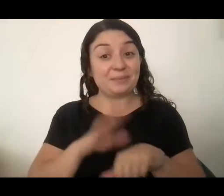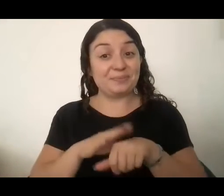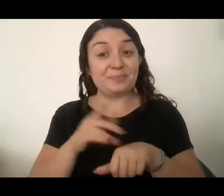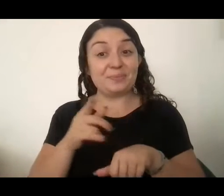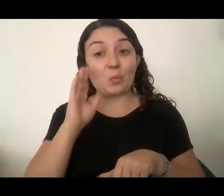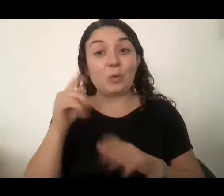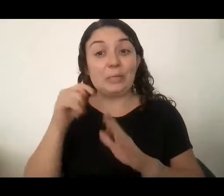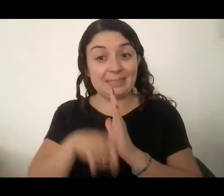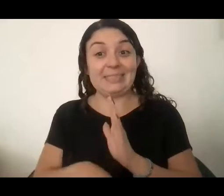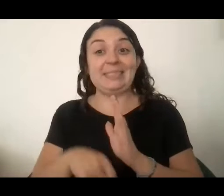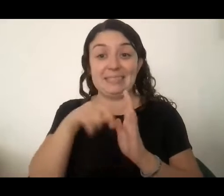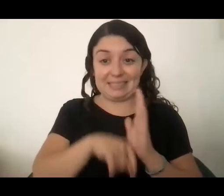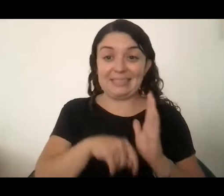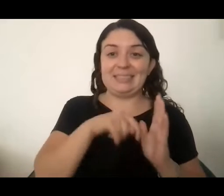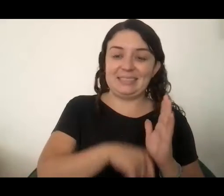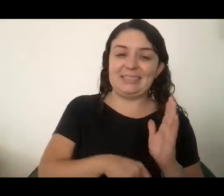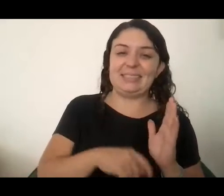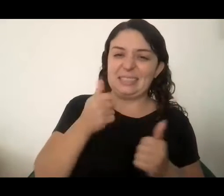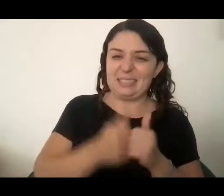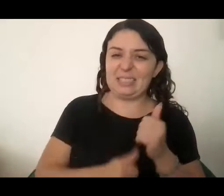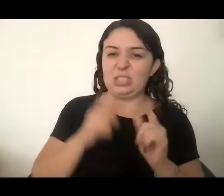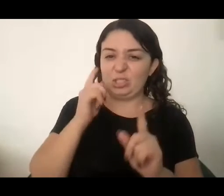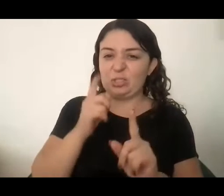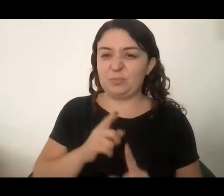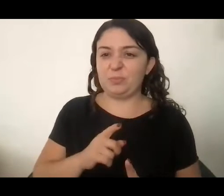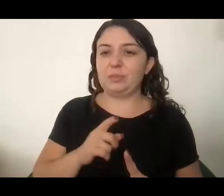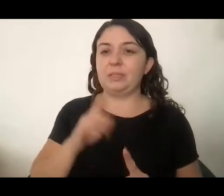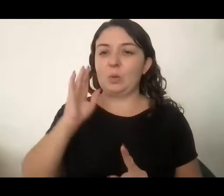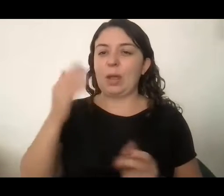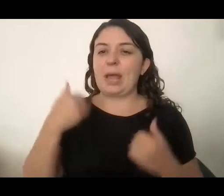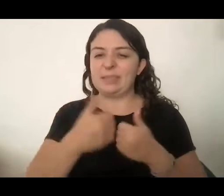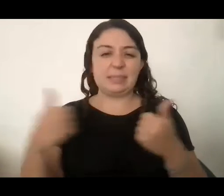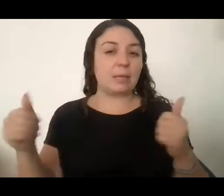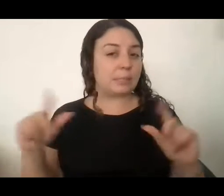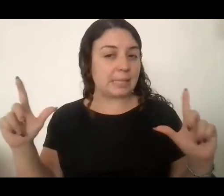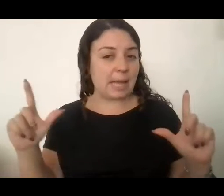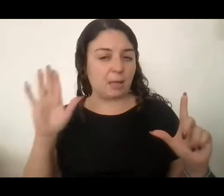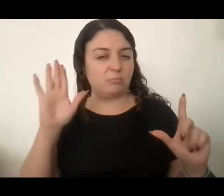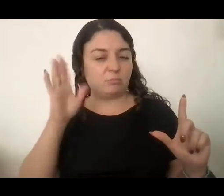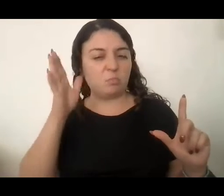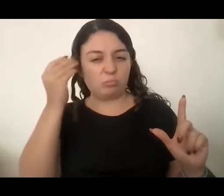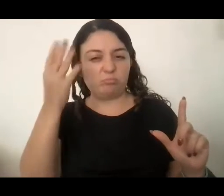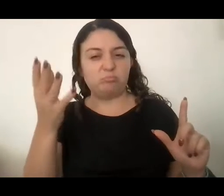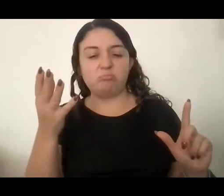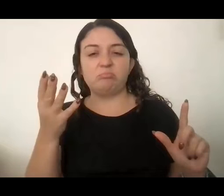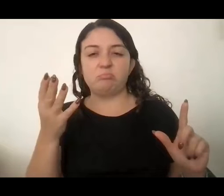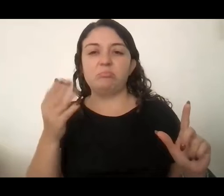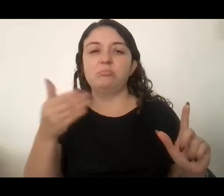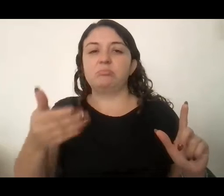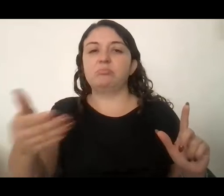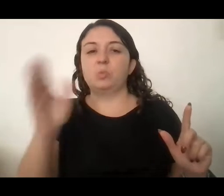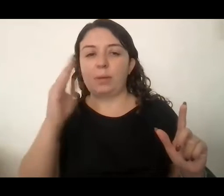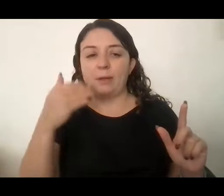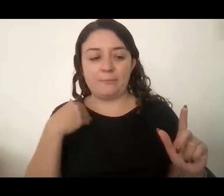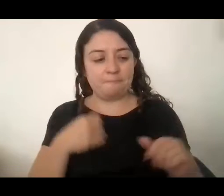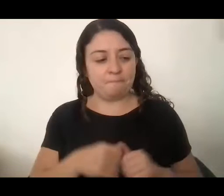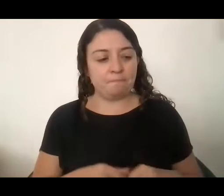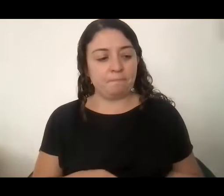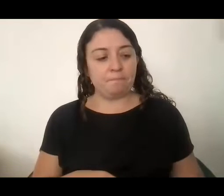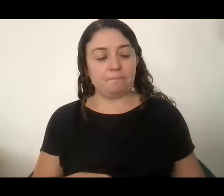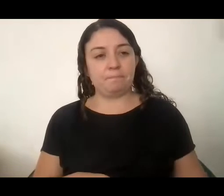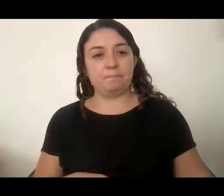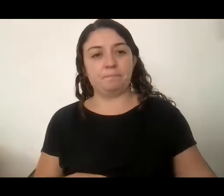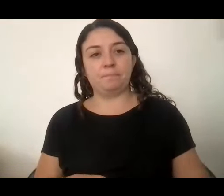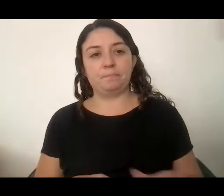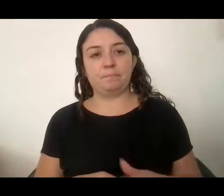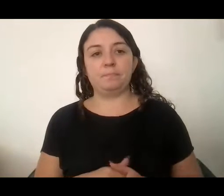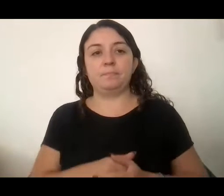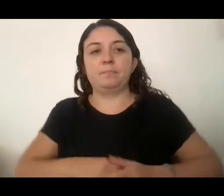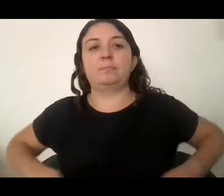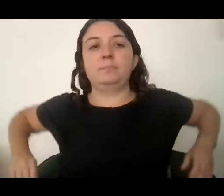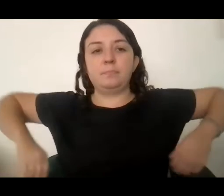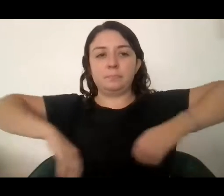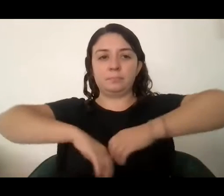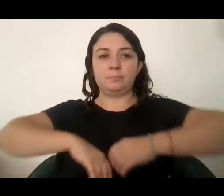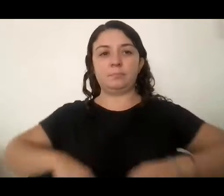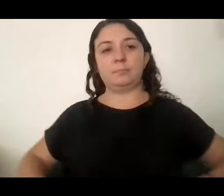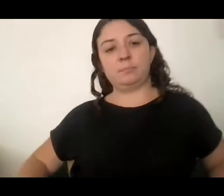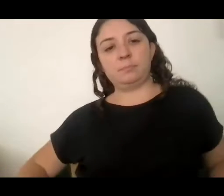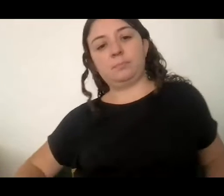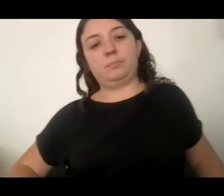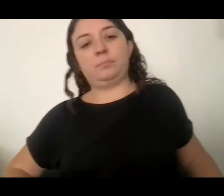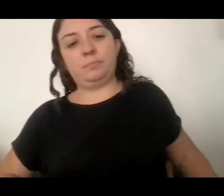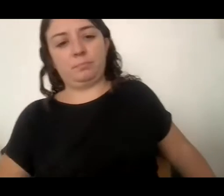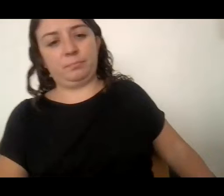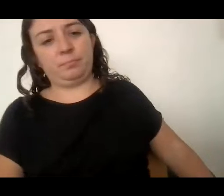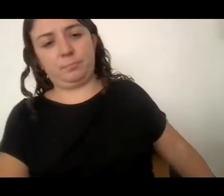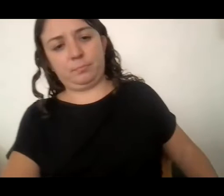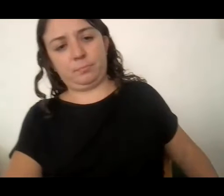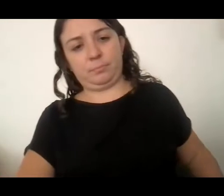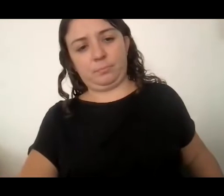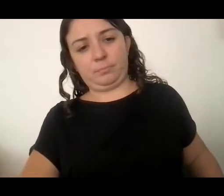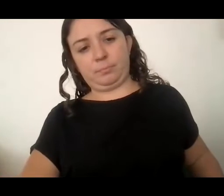each one of these in slides coming up next. So let me give you a quick overview. Okay. So